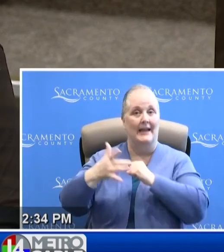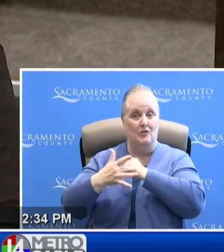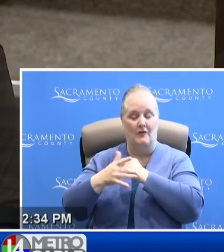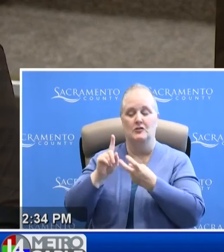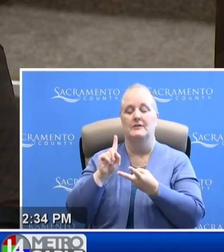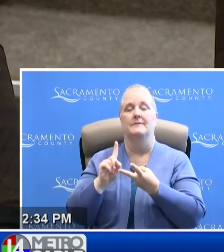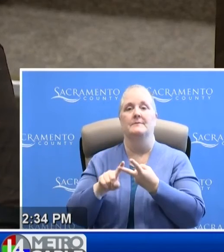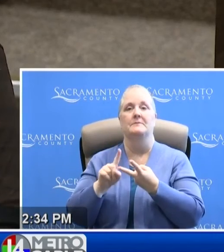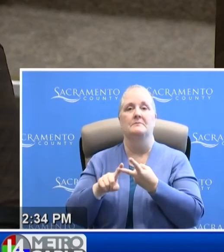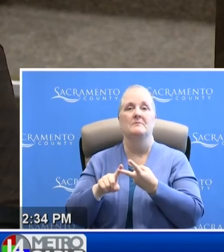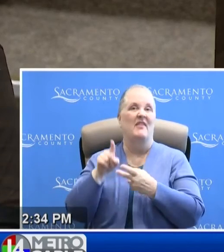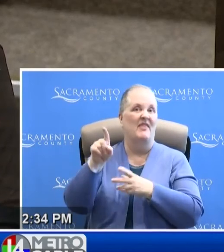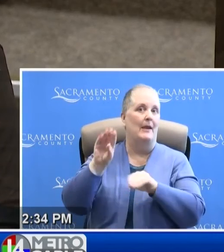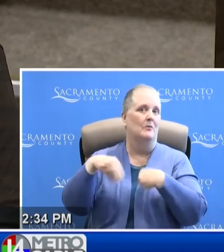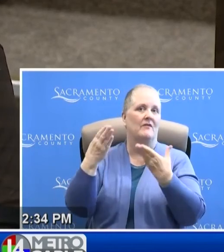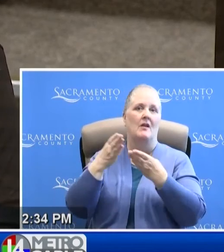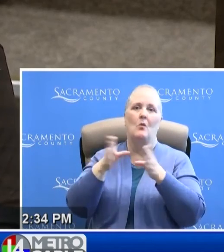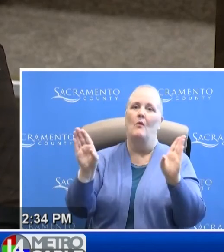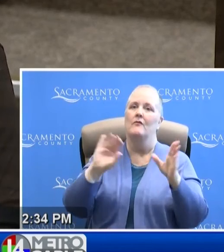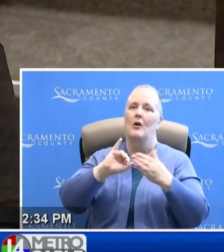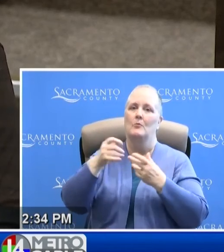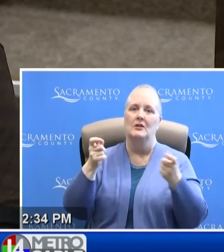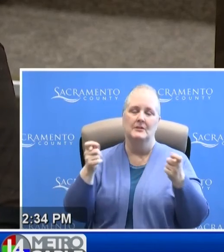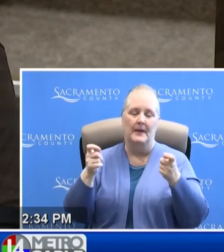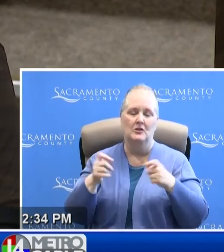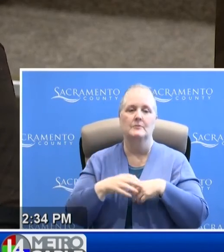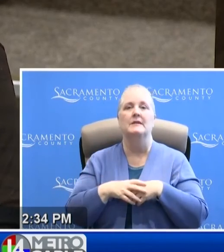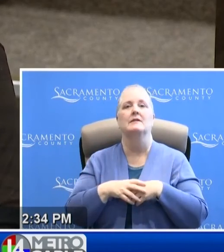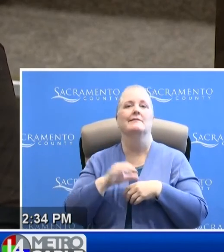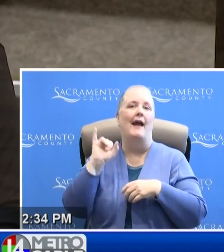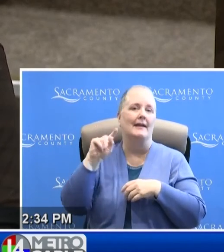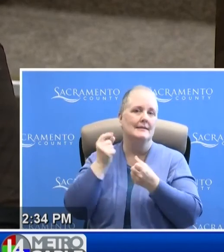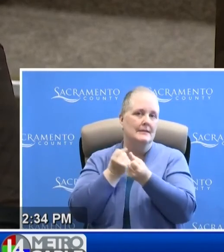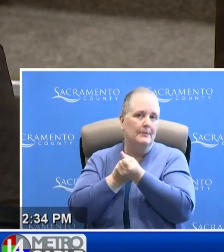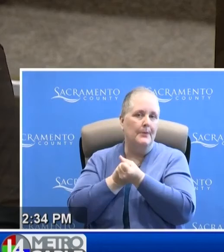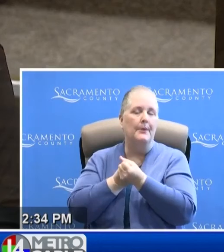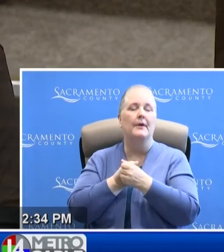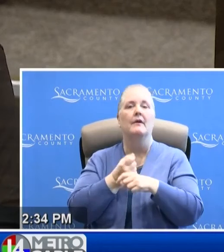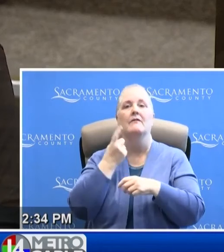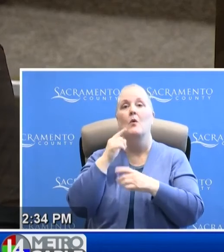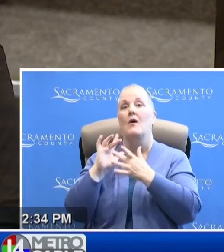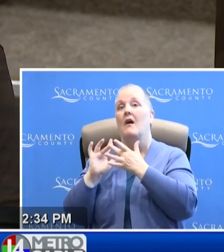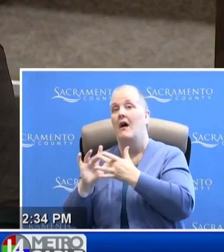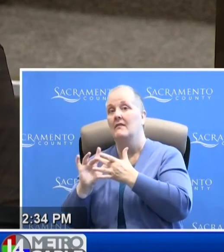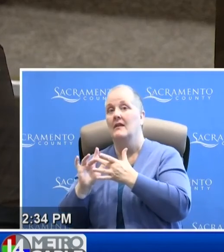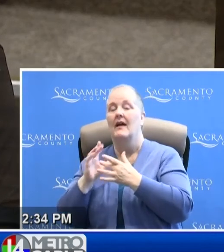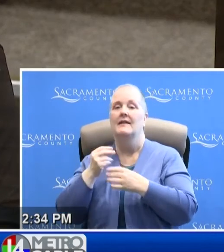provided overall project management. And its support for online and hybrid meetings,